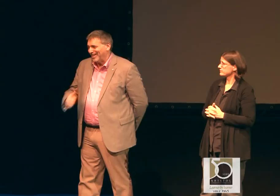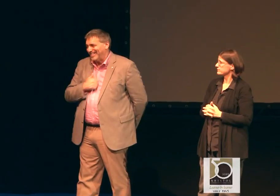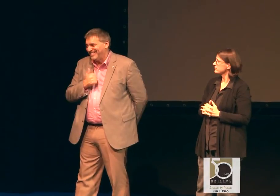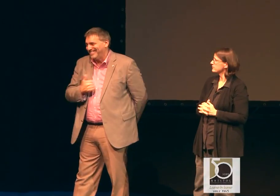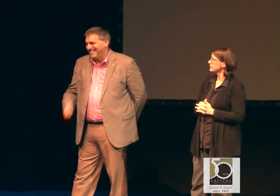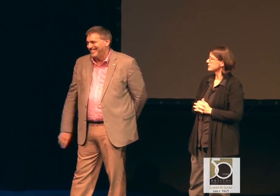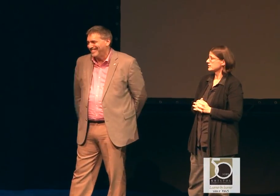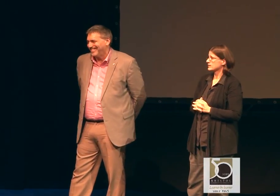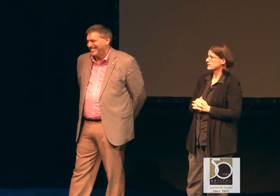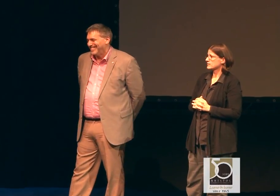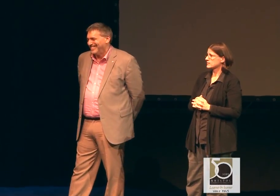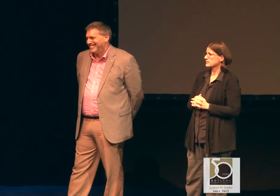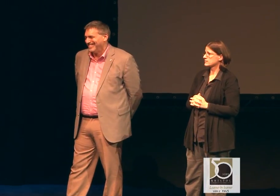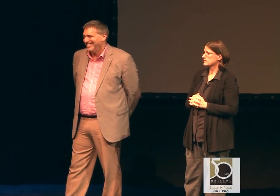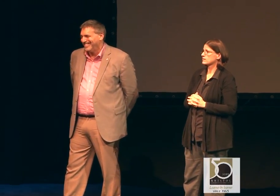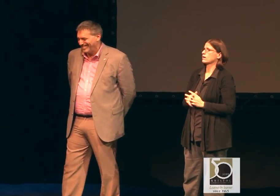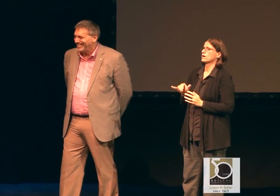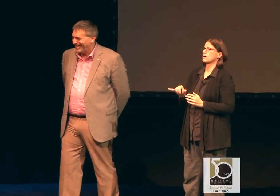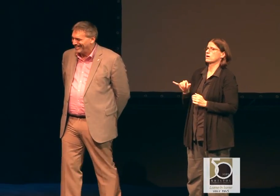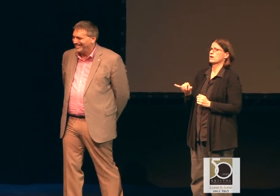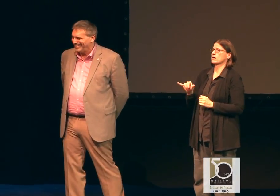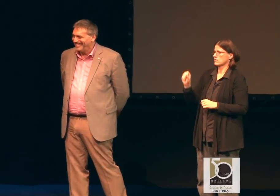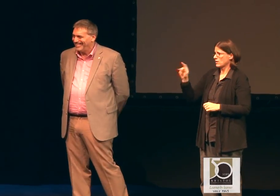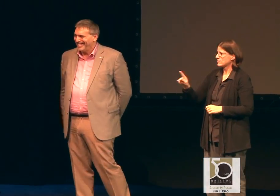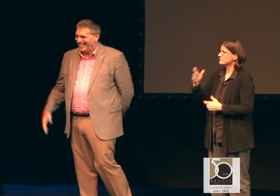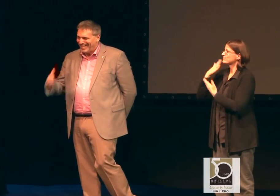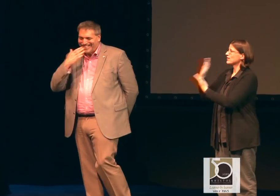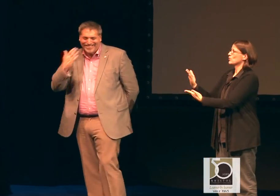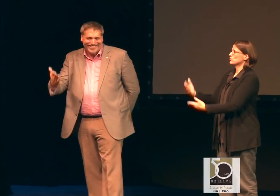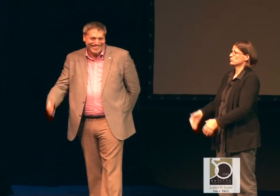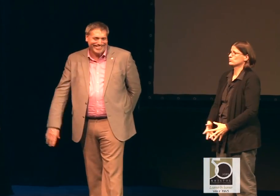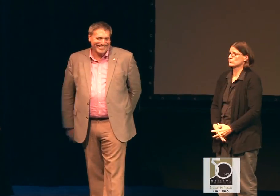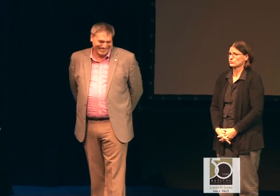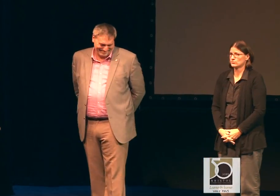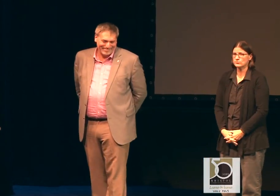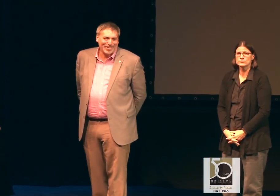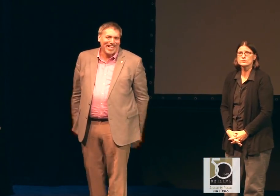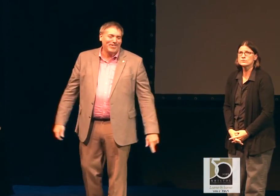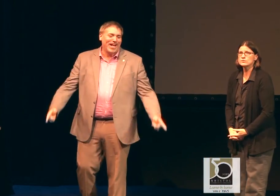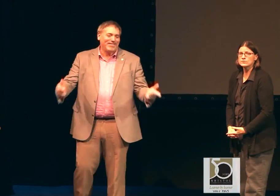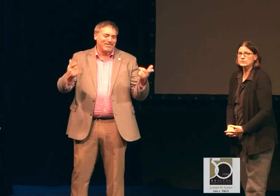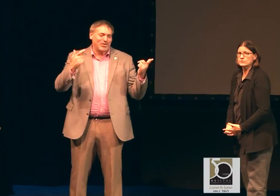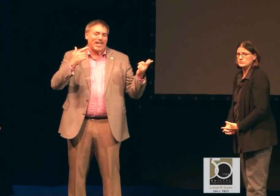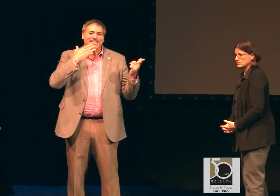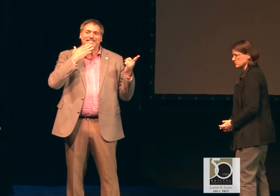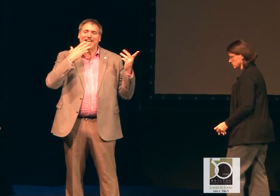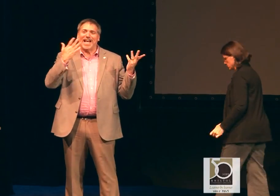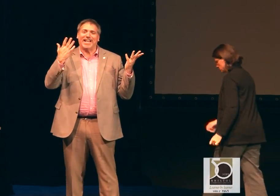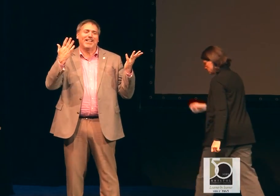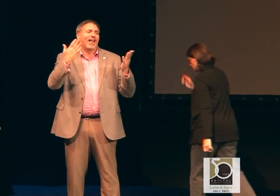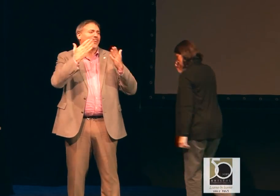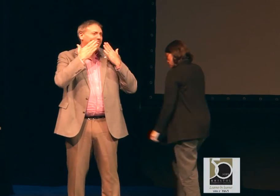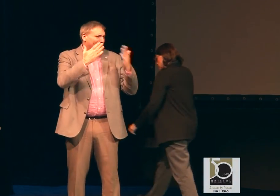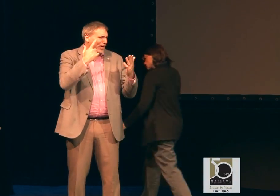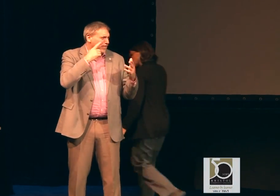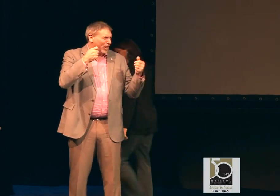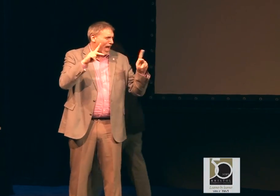question about... I just want to thank